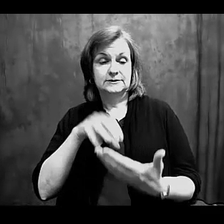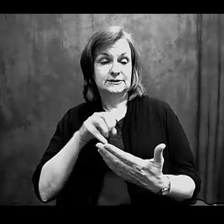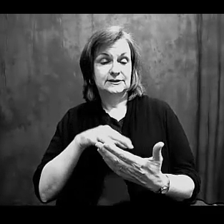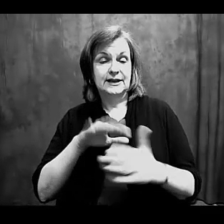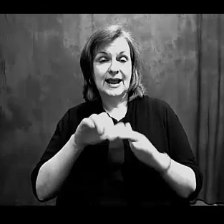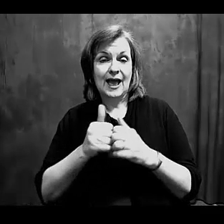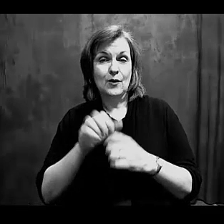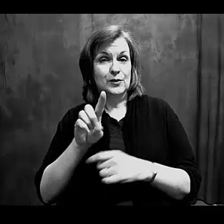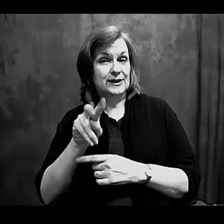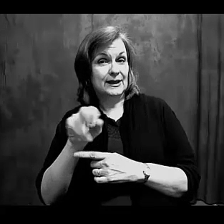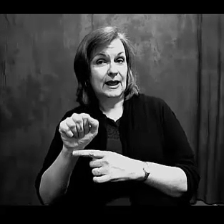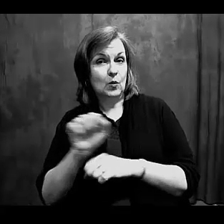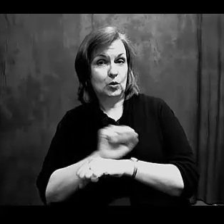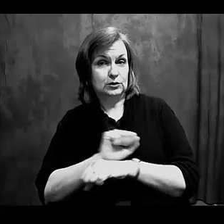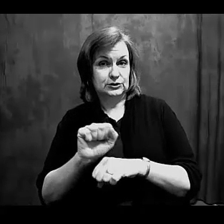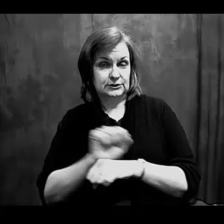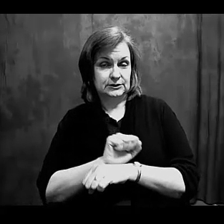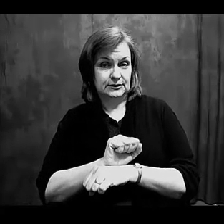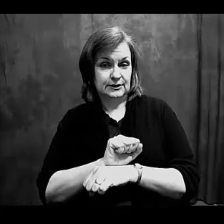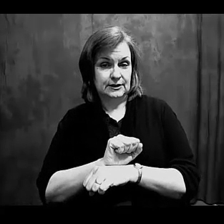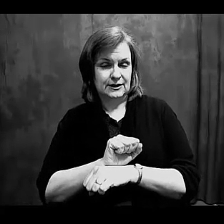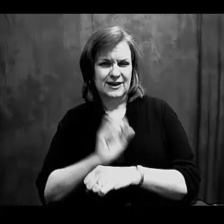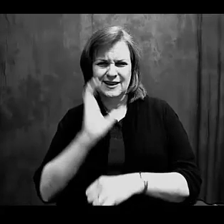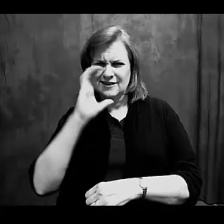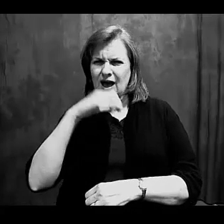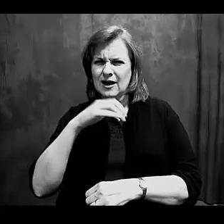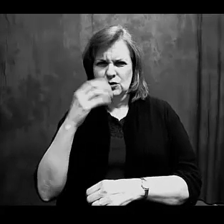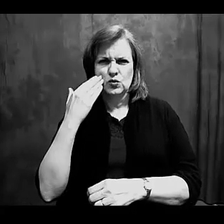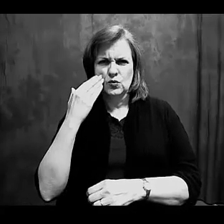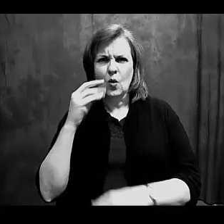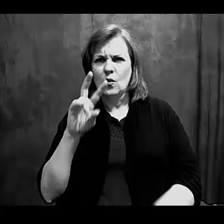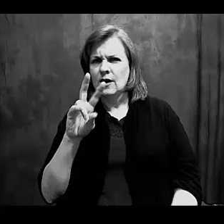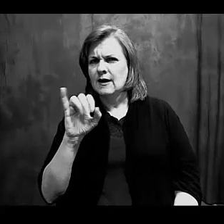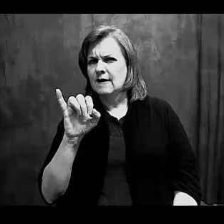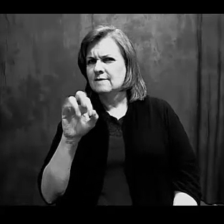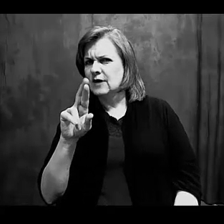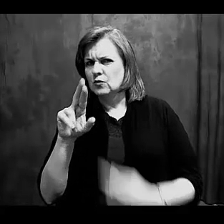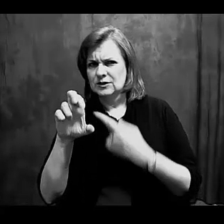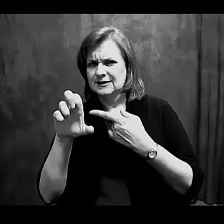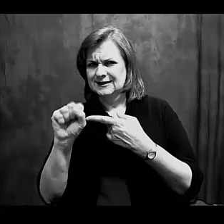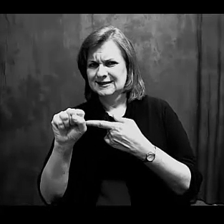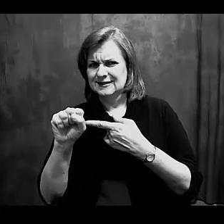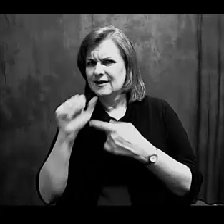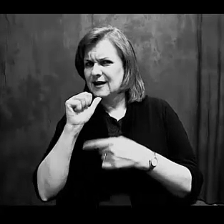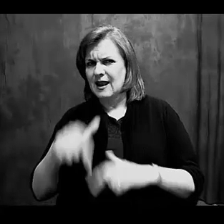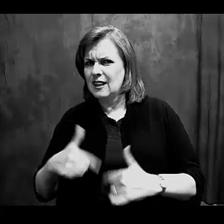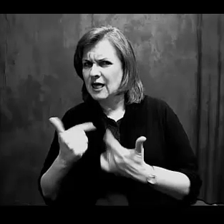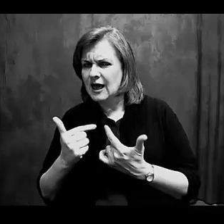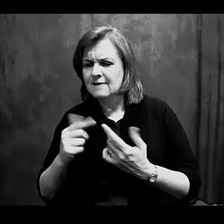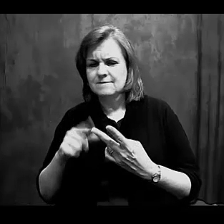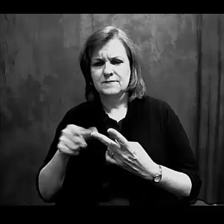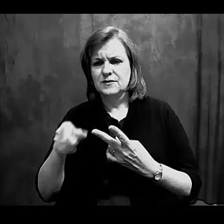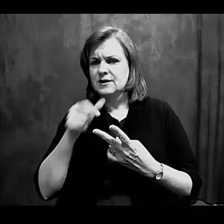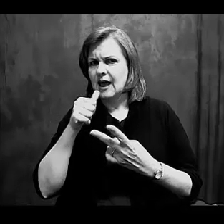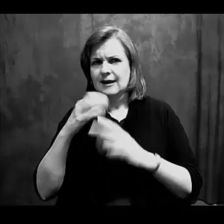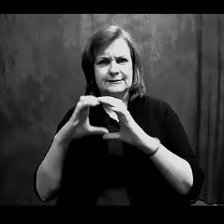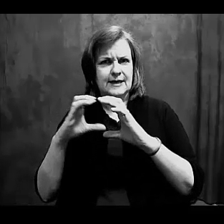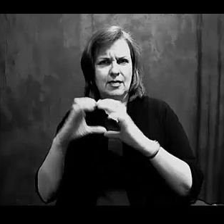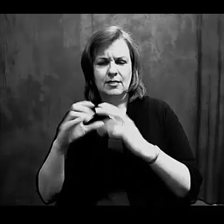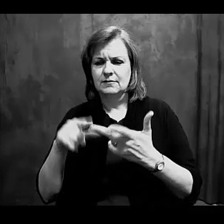the odd part of this is that the viruses as you know are not alive -- they are not cellular they don't like reproduce on their own